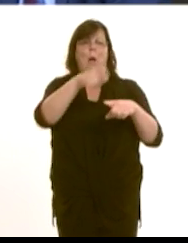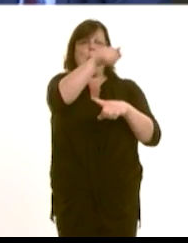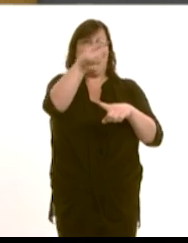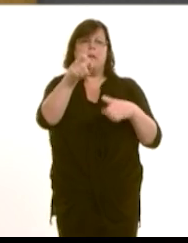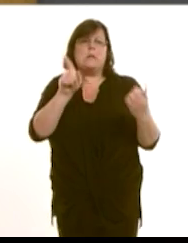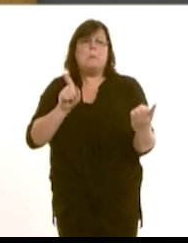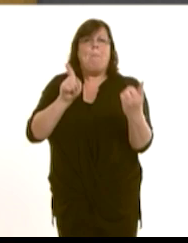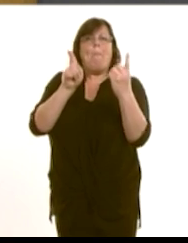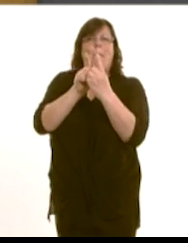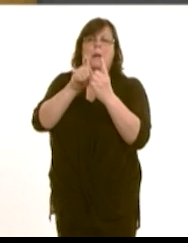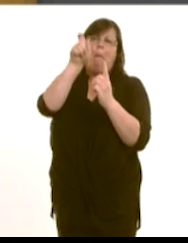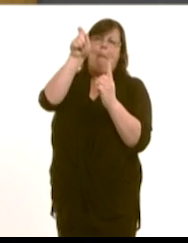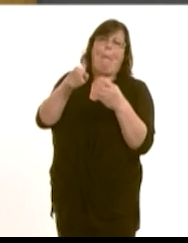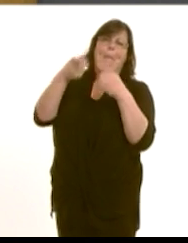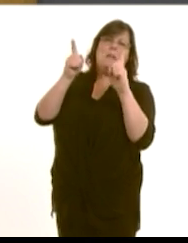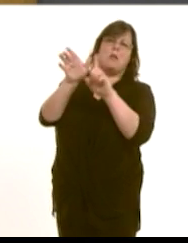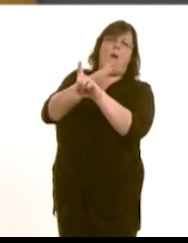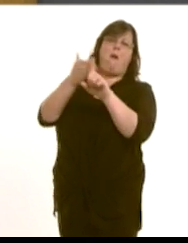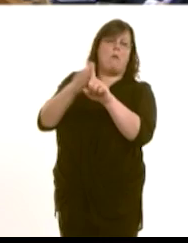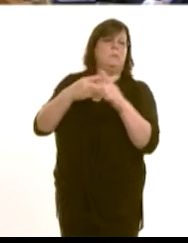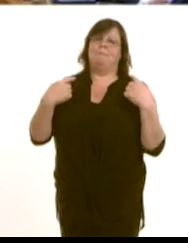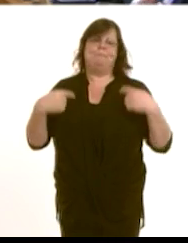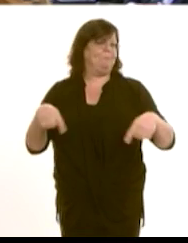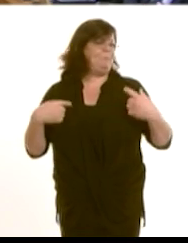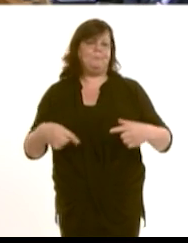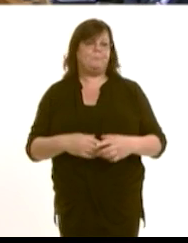That is certainly not happening, and nor will it happen.